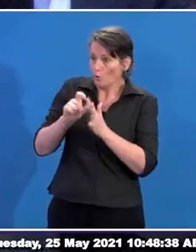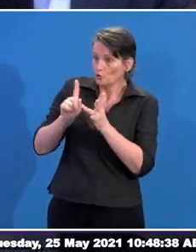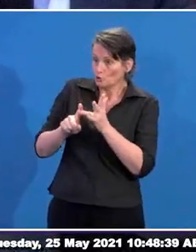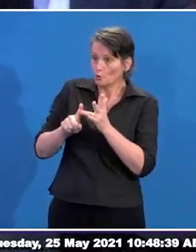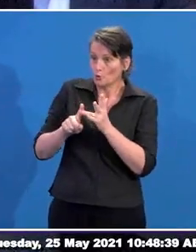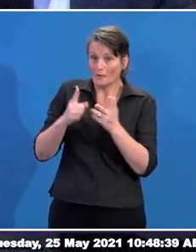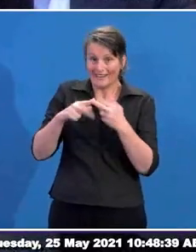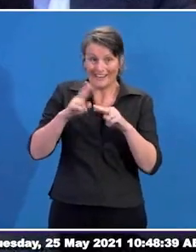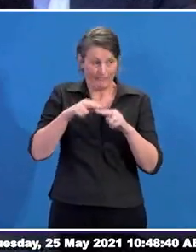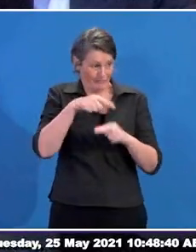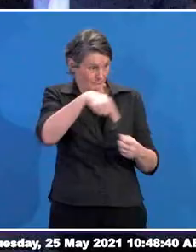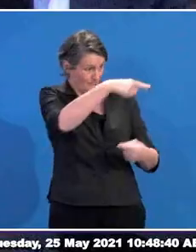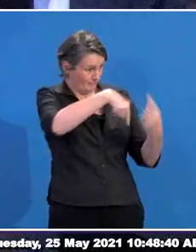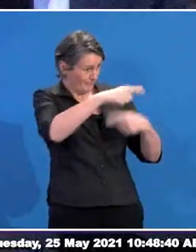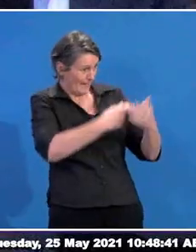that led to this particular incident,